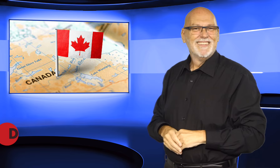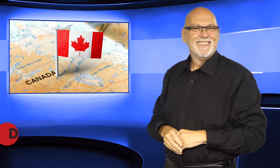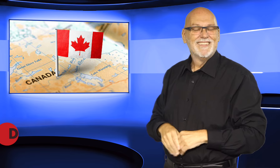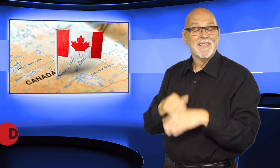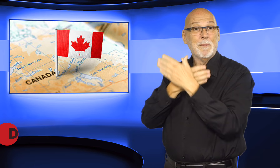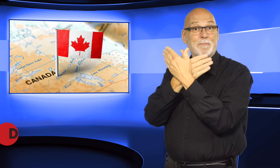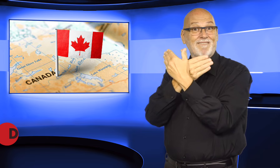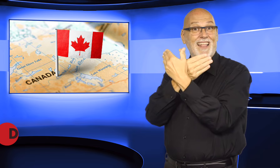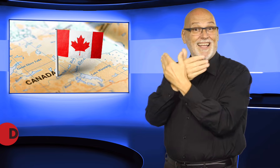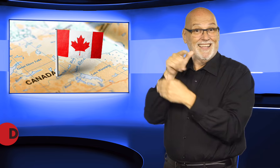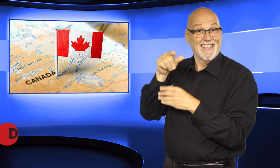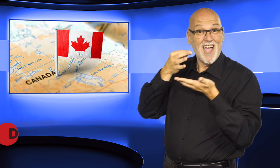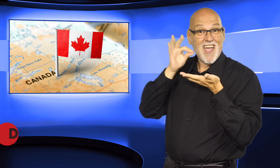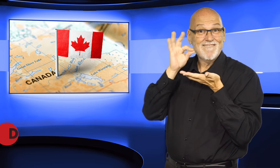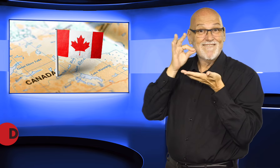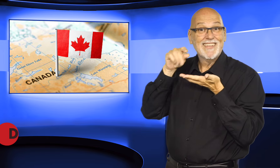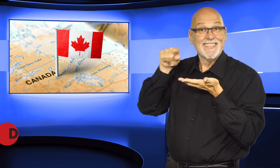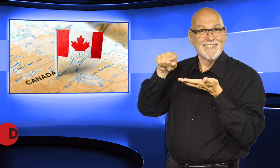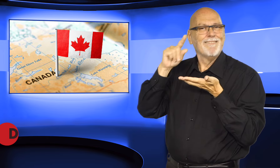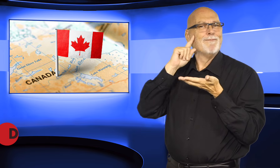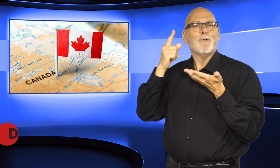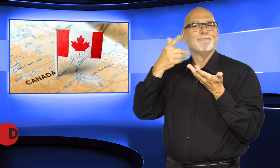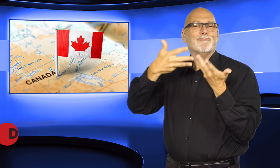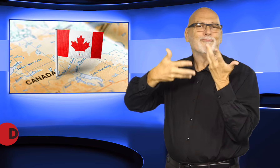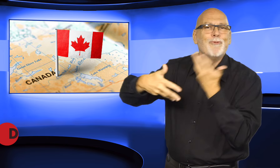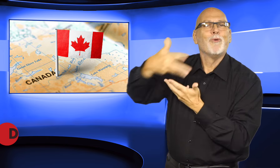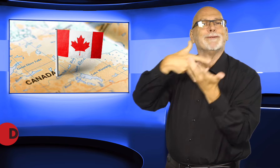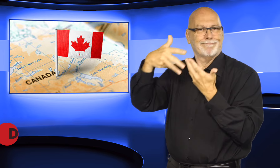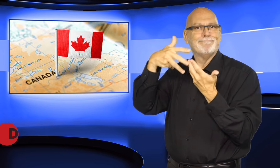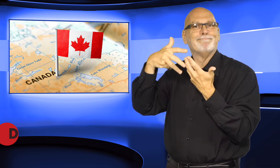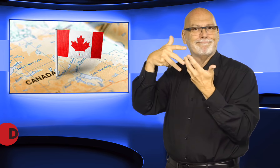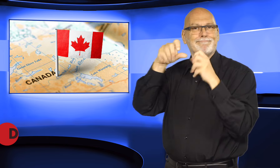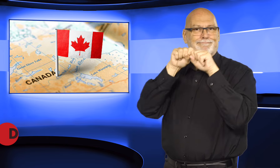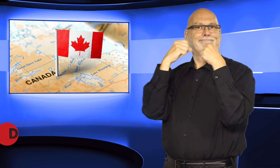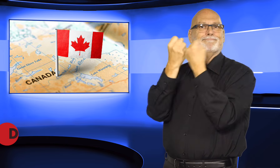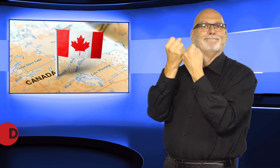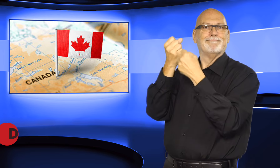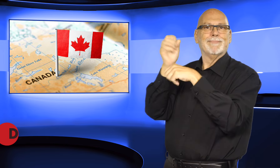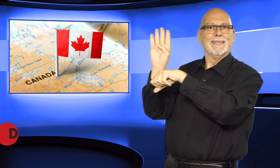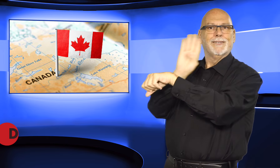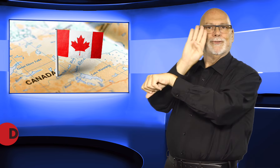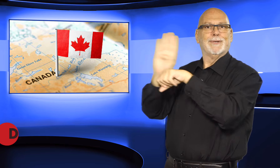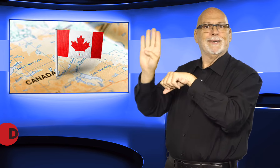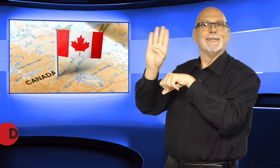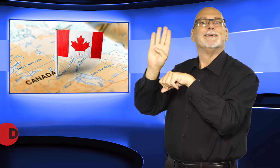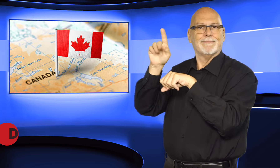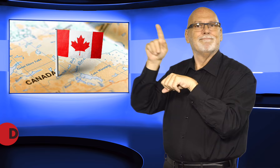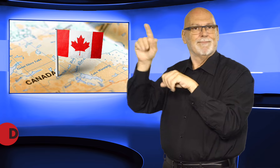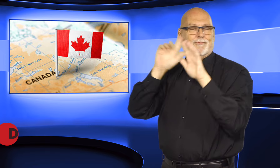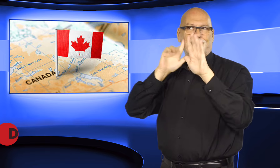The Butterfly Cafe as a social enterprise is a great way